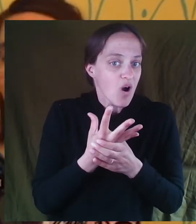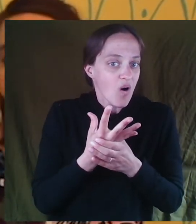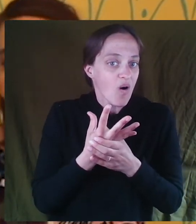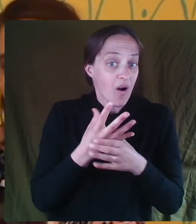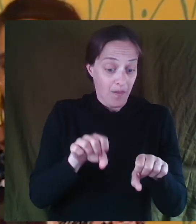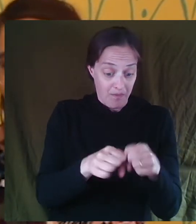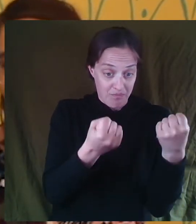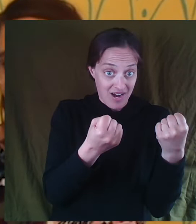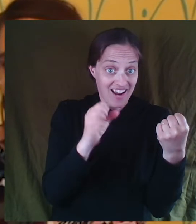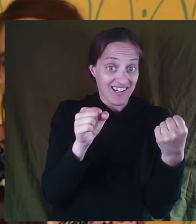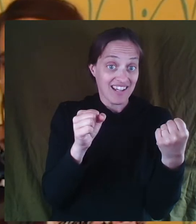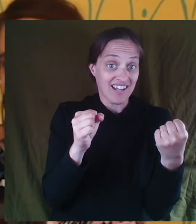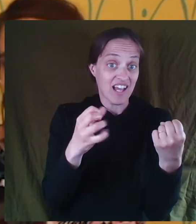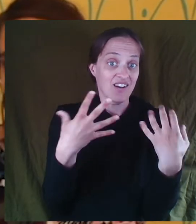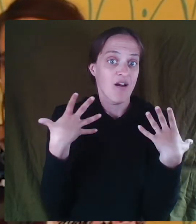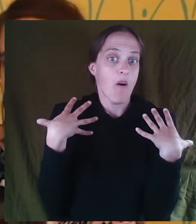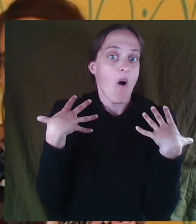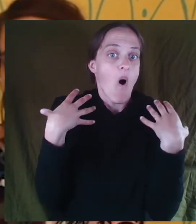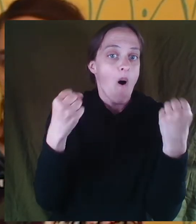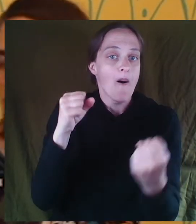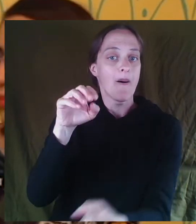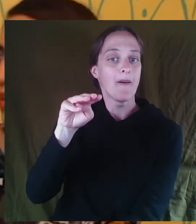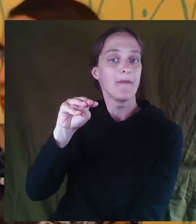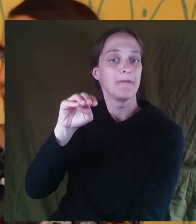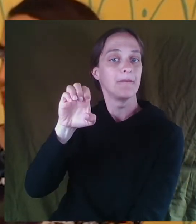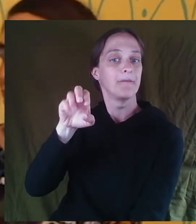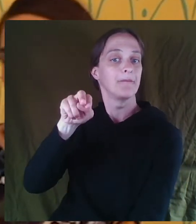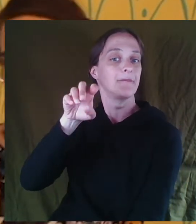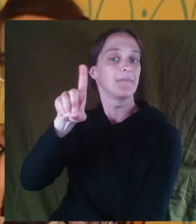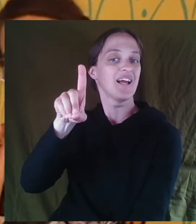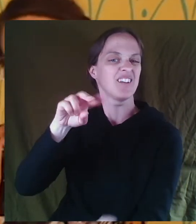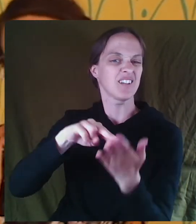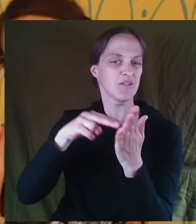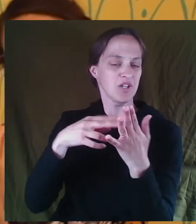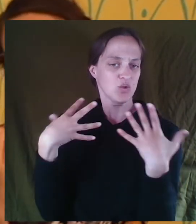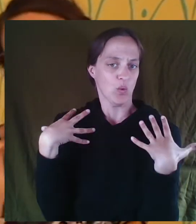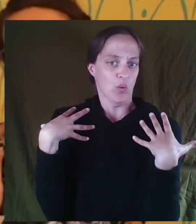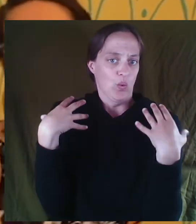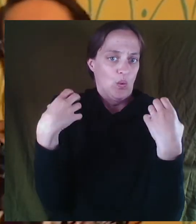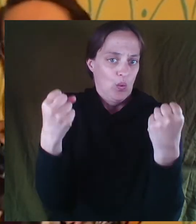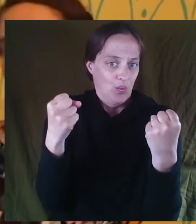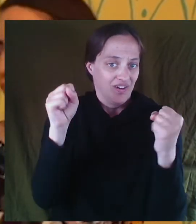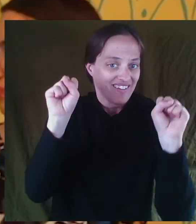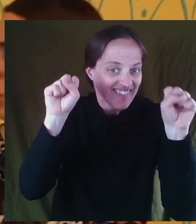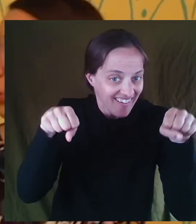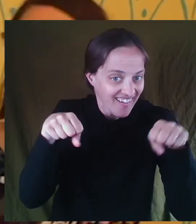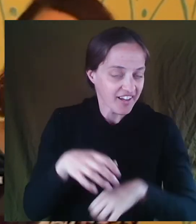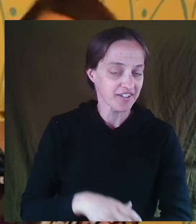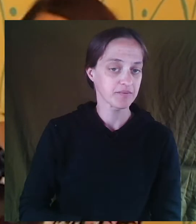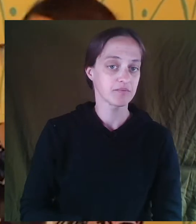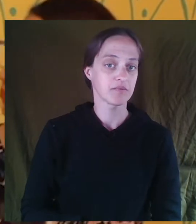They can mend and get better. When something mends, that means that it can be fixed, or it can heal.